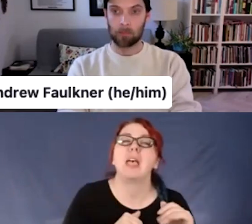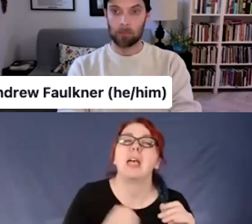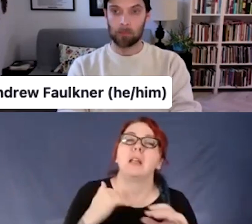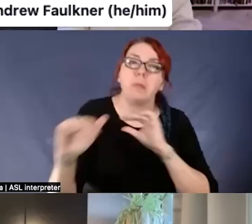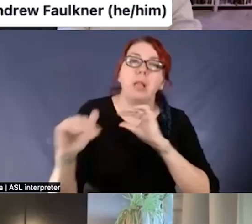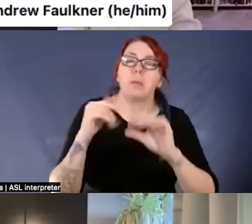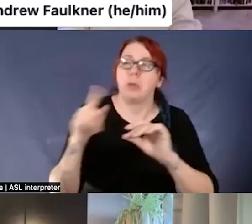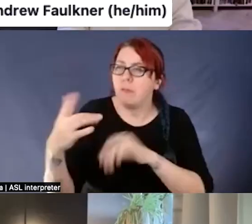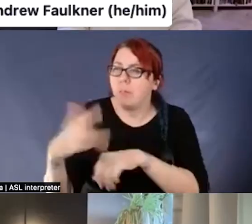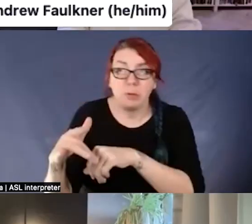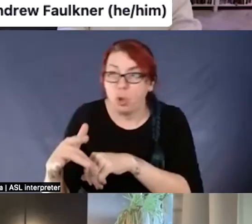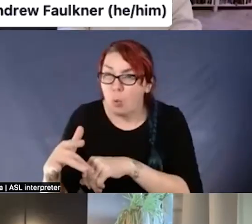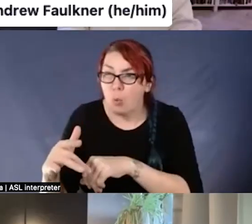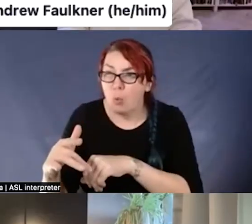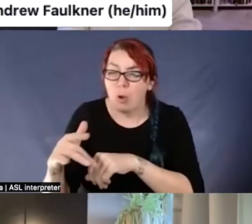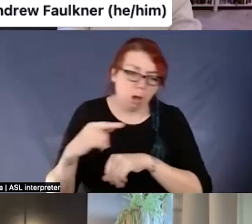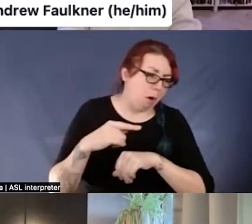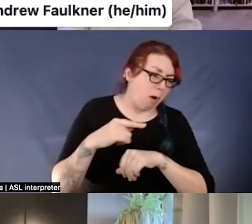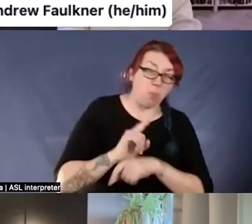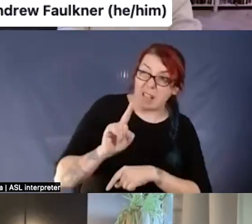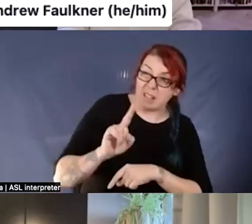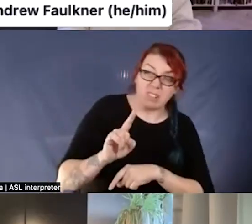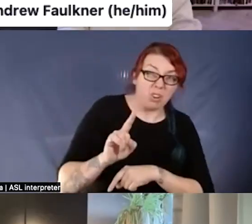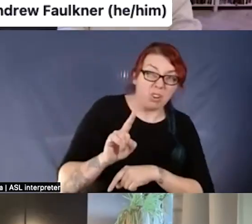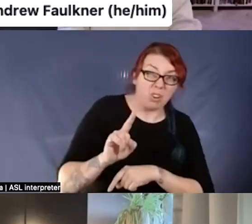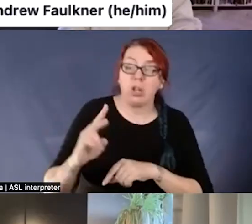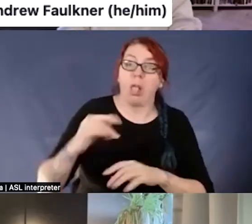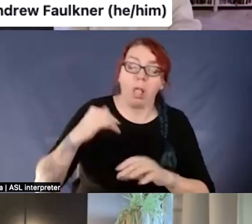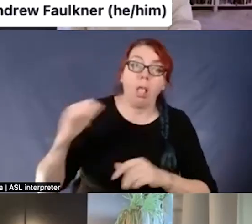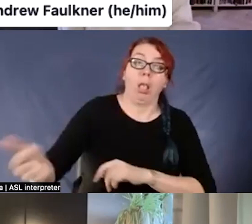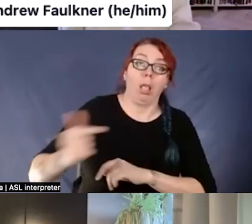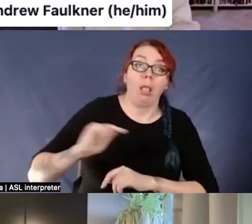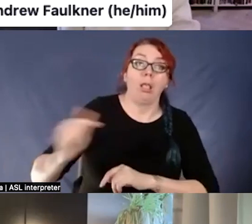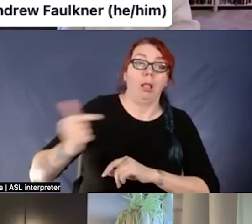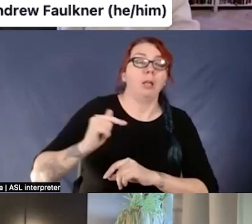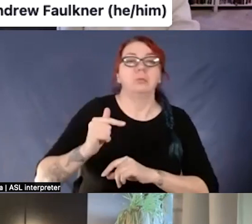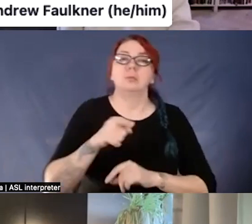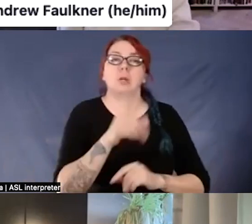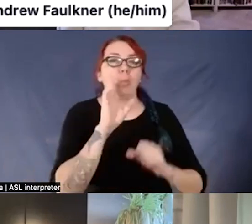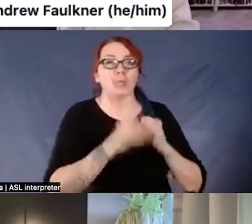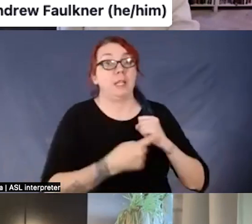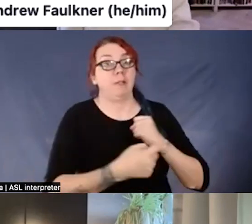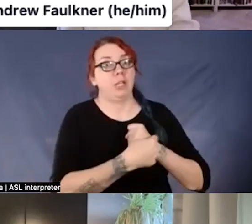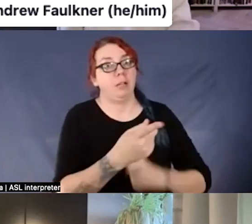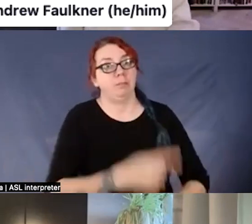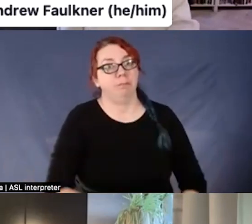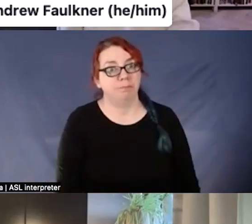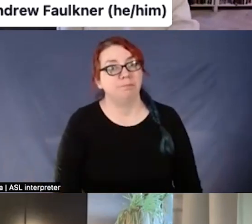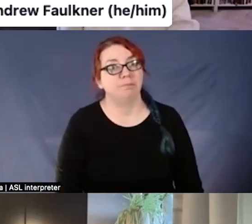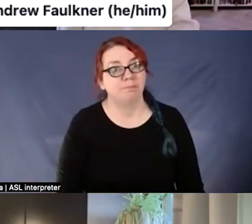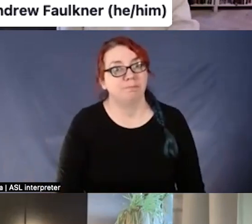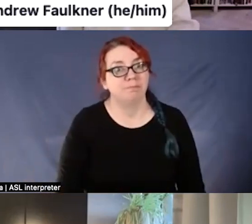Lauren: That was fabulous. Thank you. Always love to know if there's a new booking tool out